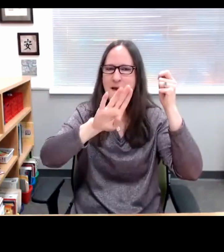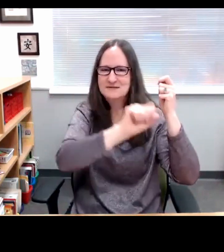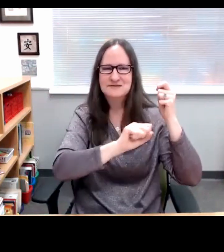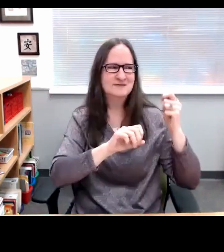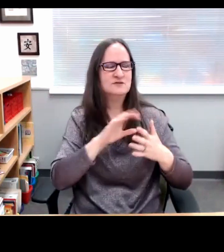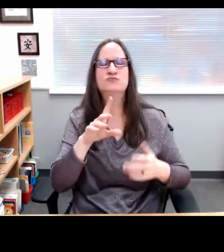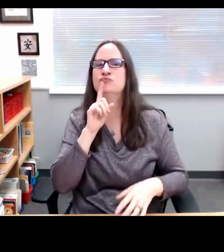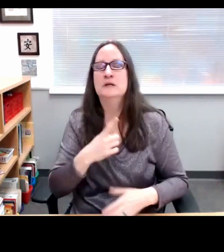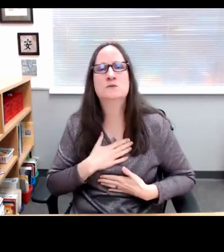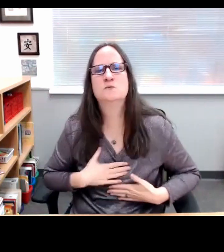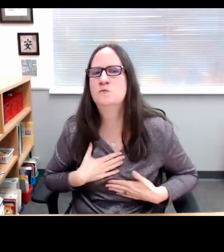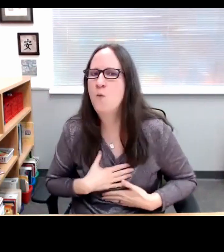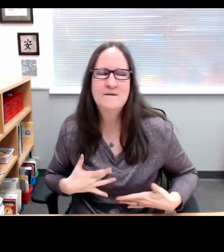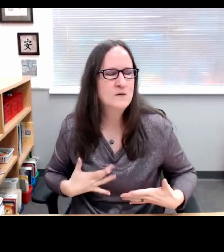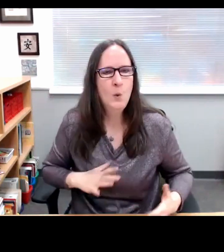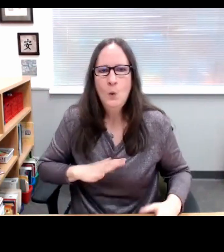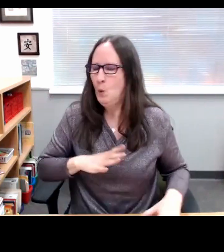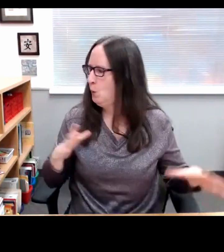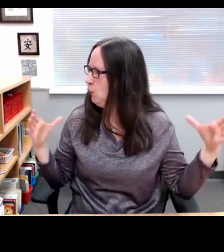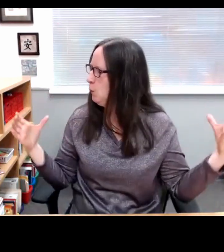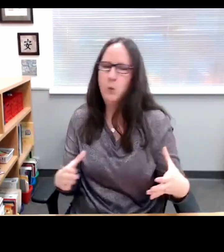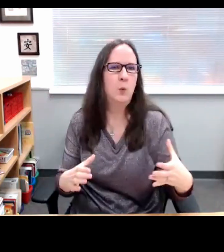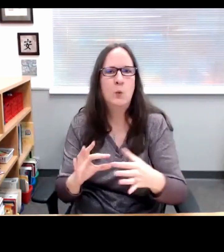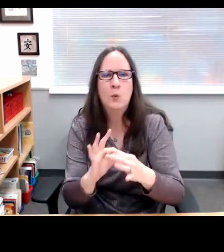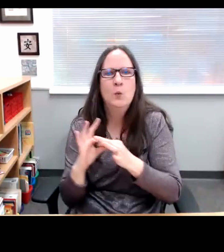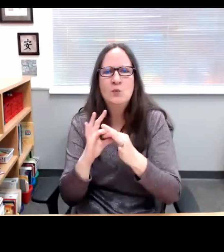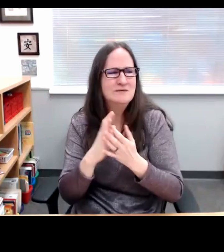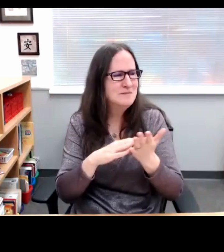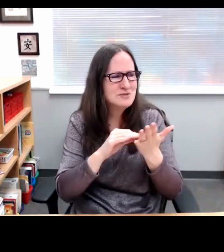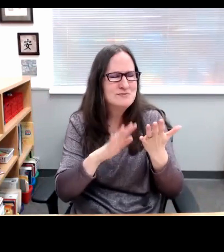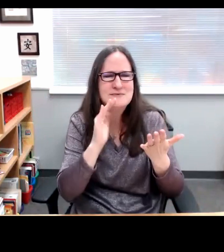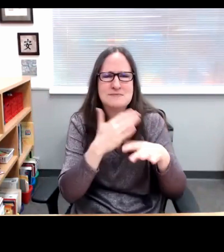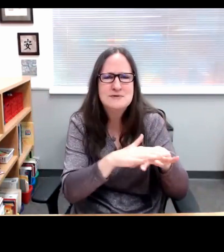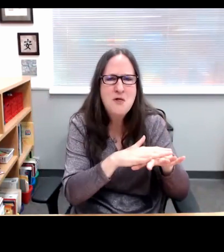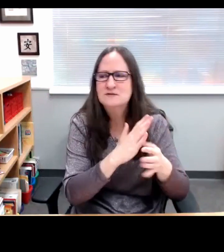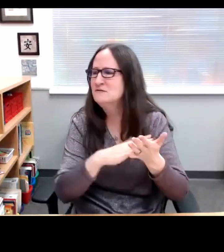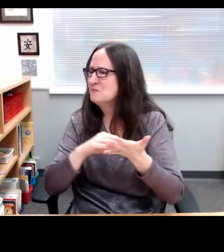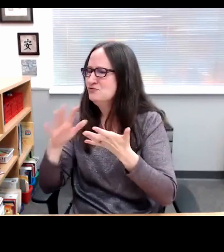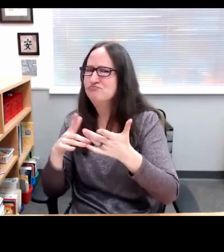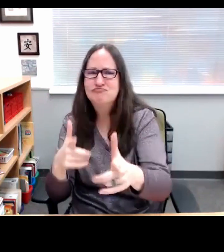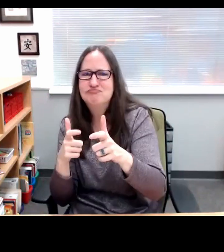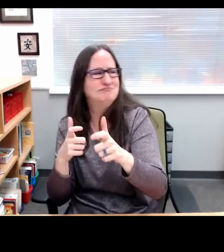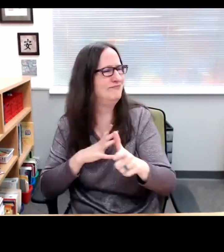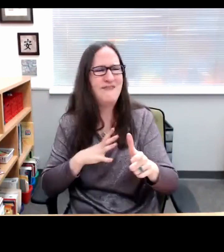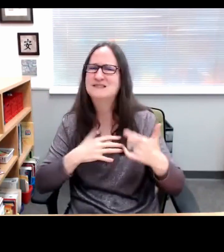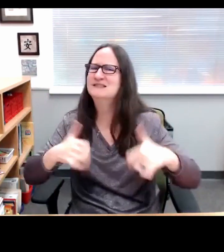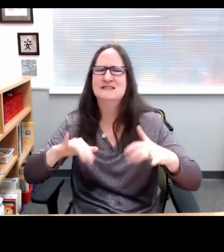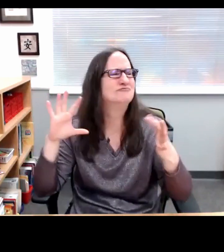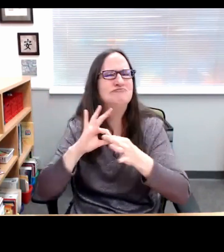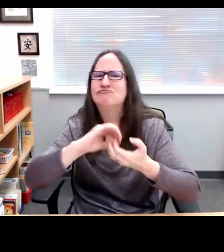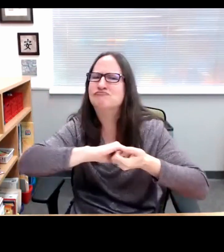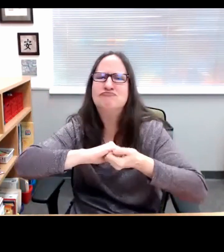we show them a sign KBS. And they have so much fun with this. And it's a great activity